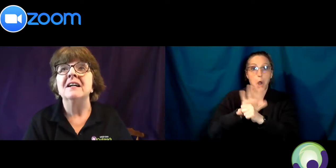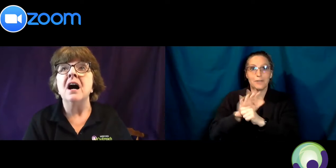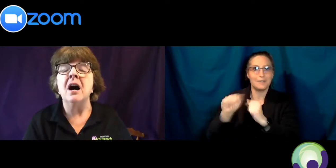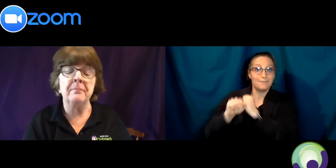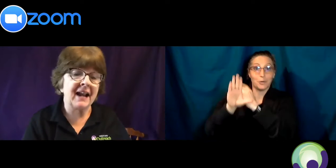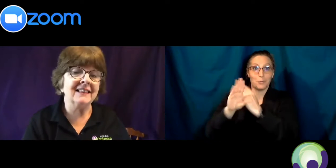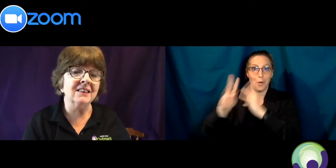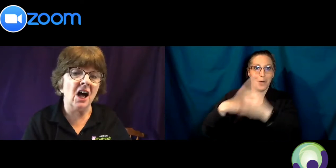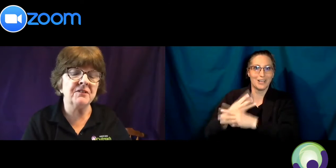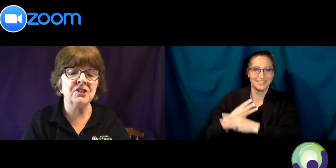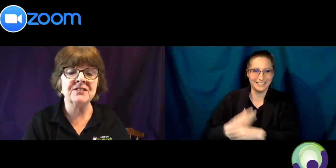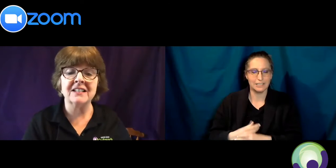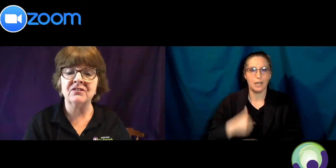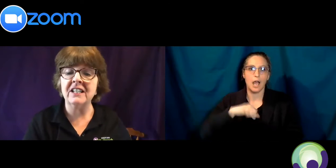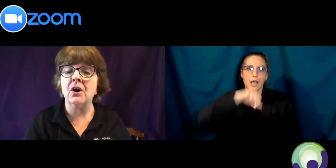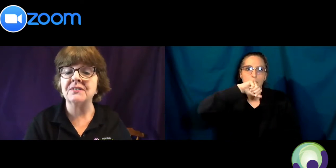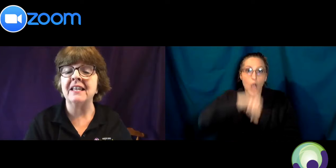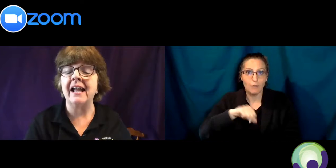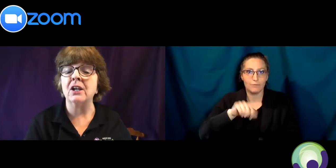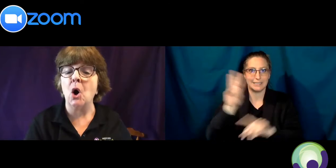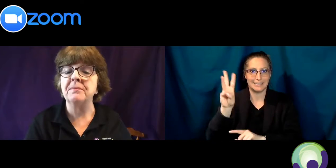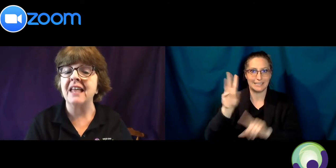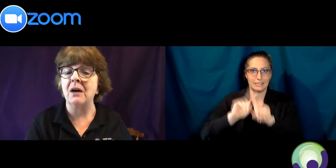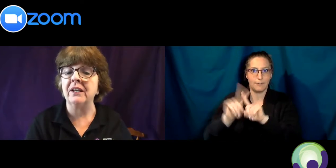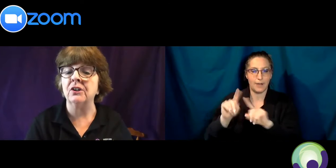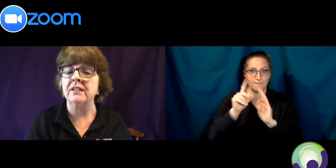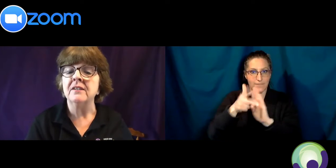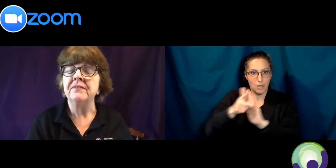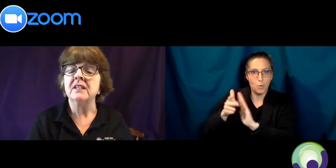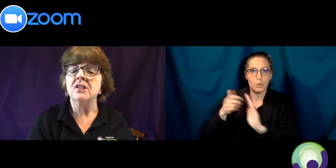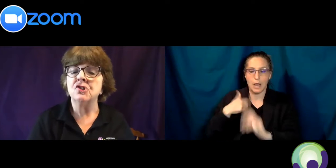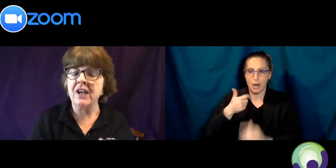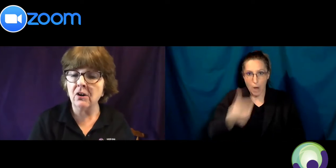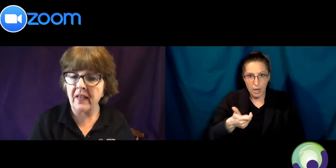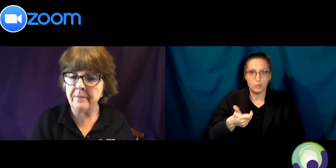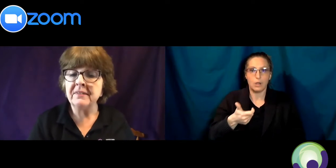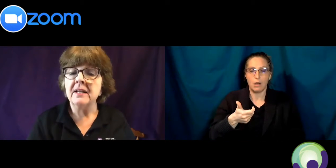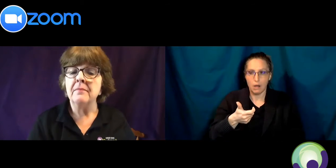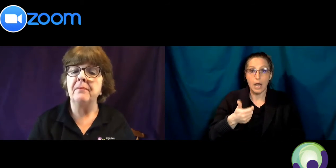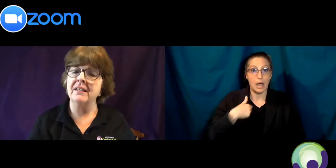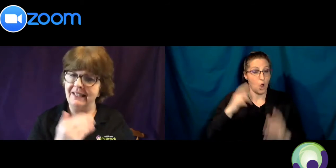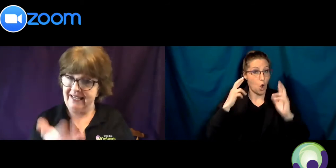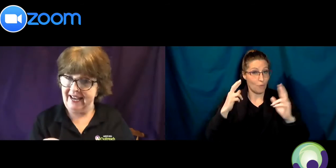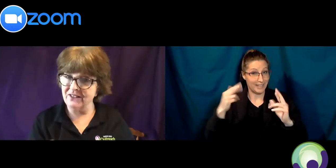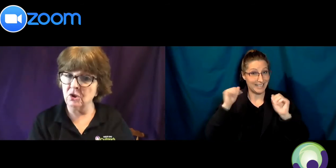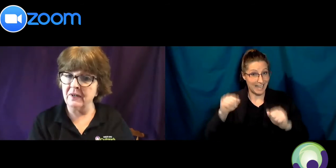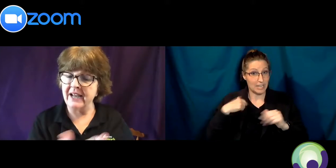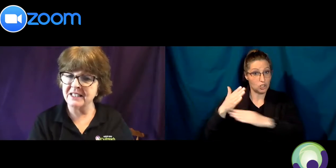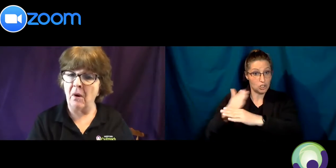But I loved your six videos and I had hoped that we could share them but as you and I spoke